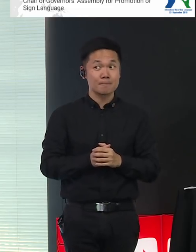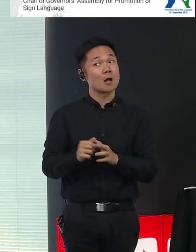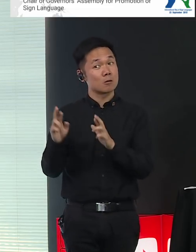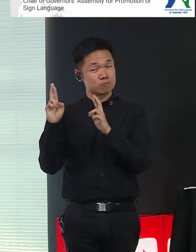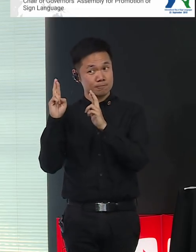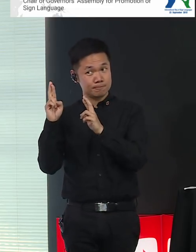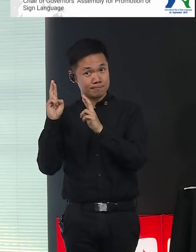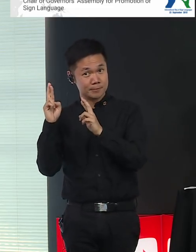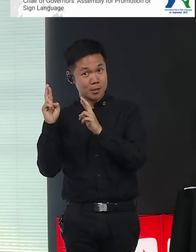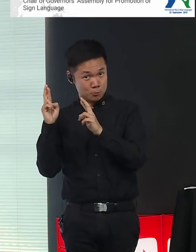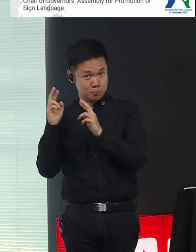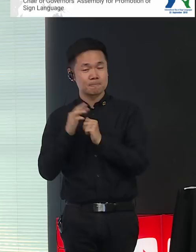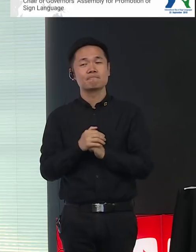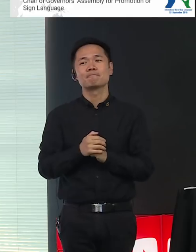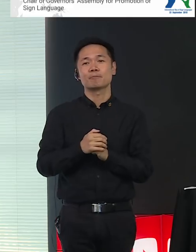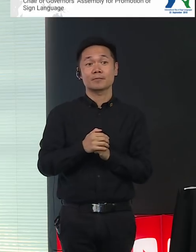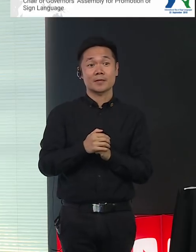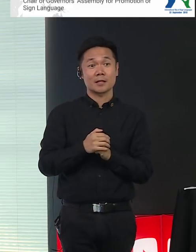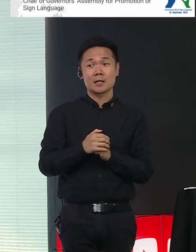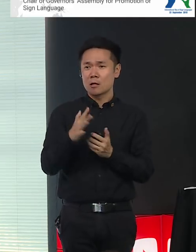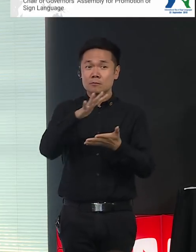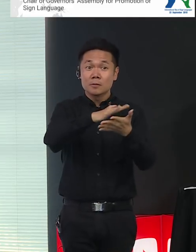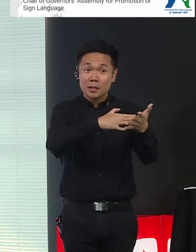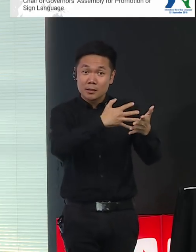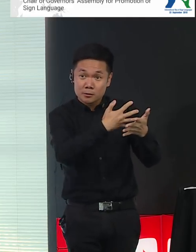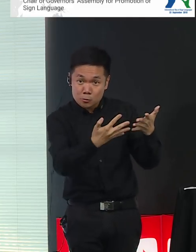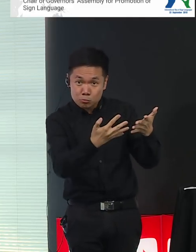realized that community was very smooth after that. Sign language is a beautiful language.